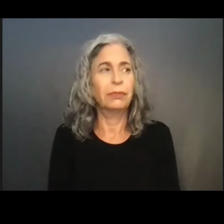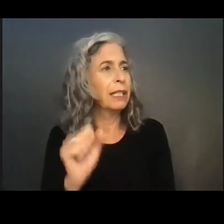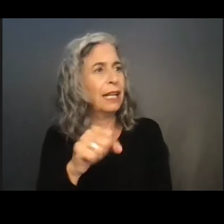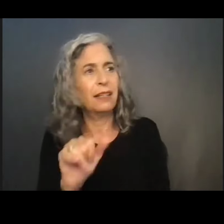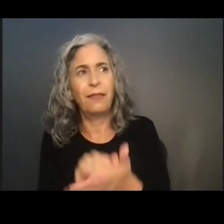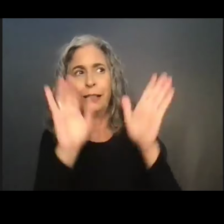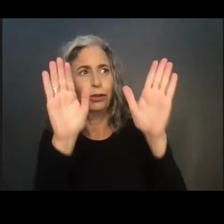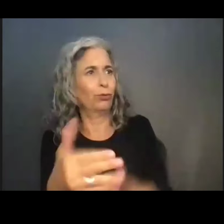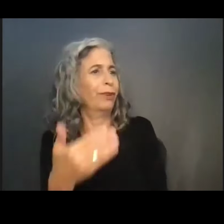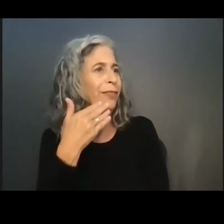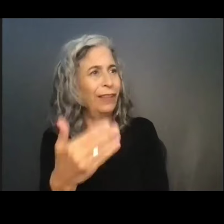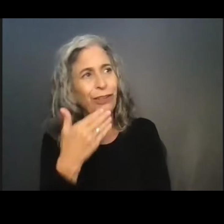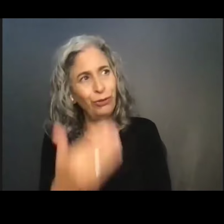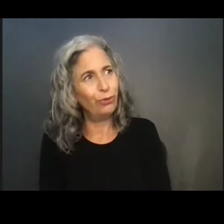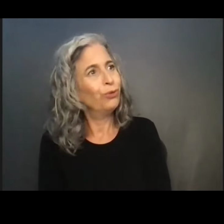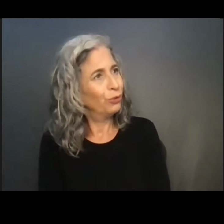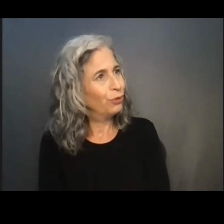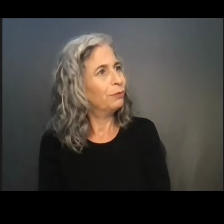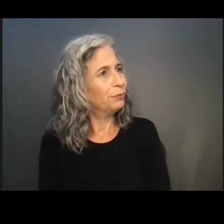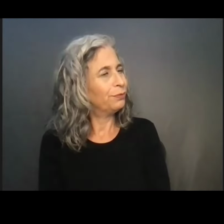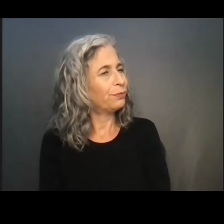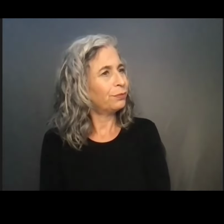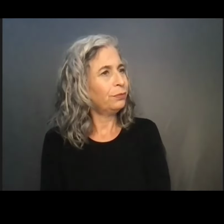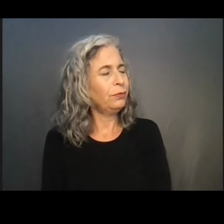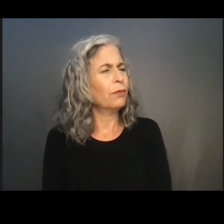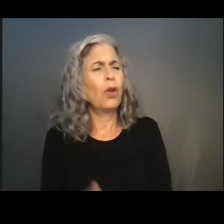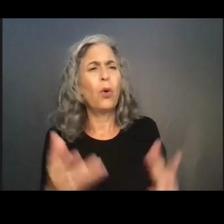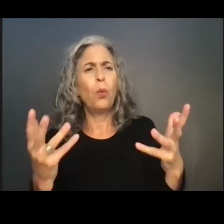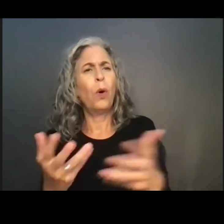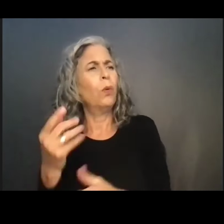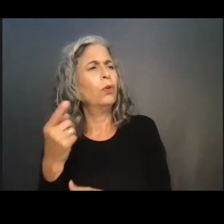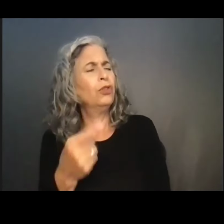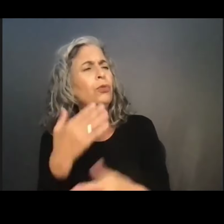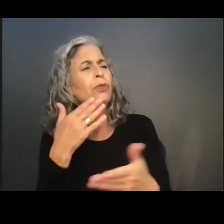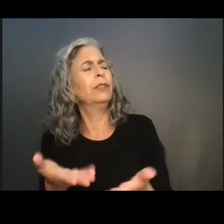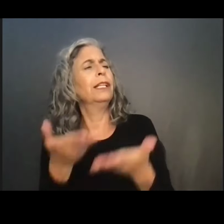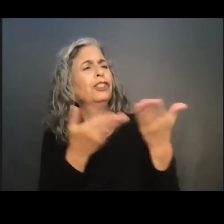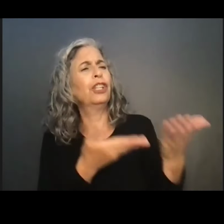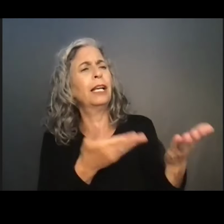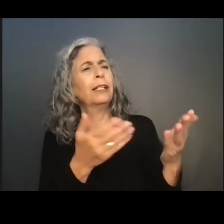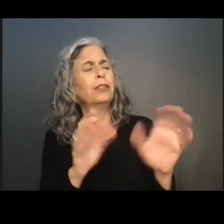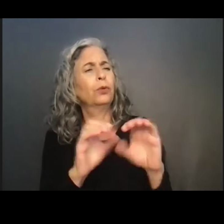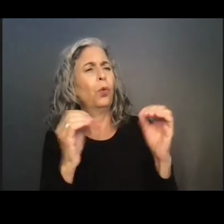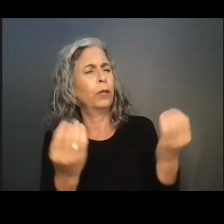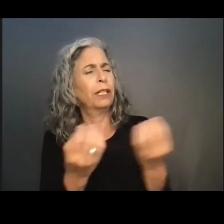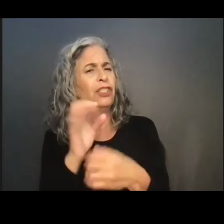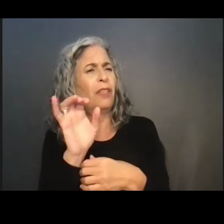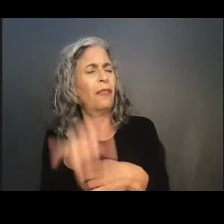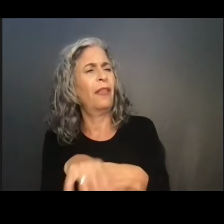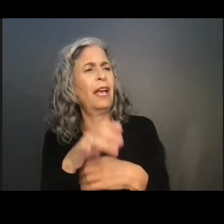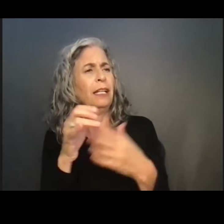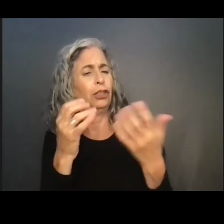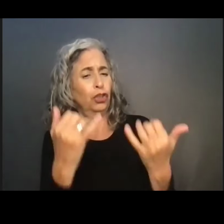thank you. What would you suggest to an organization that is currently livestreaming